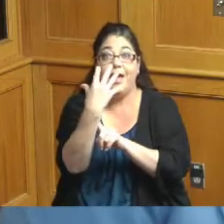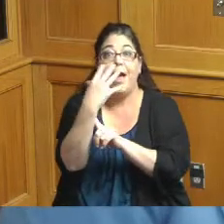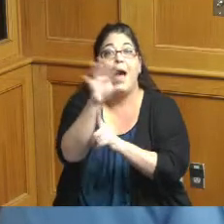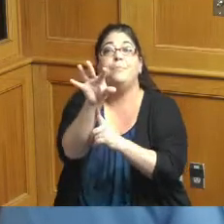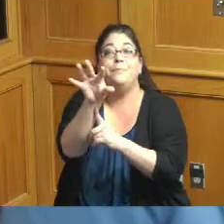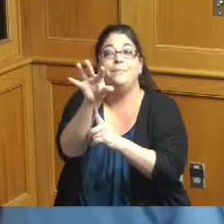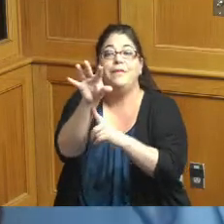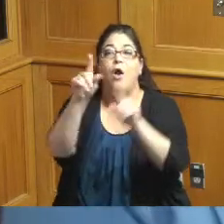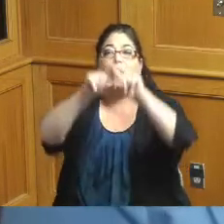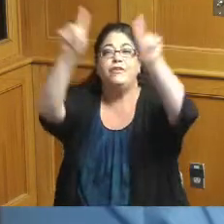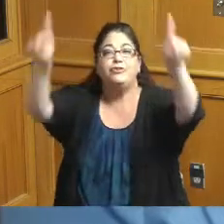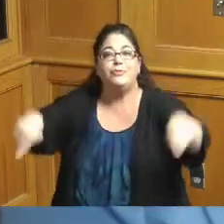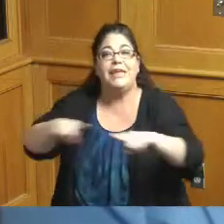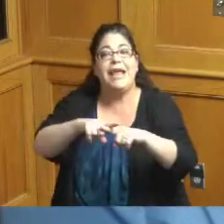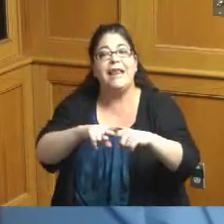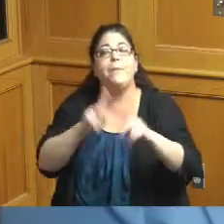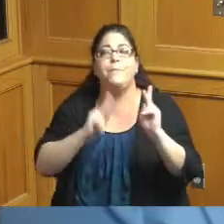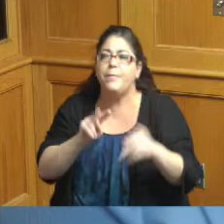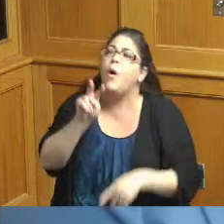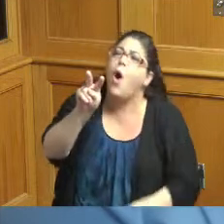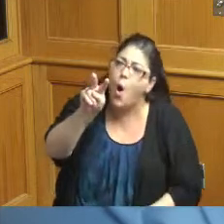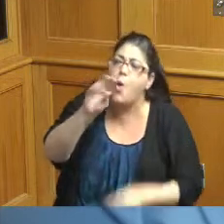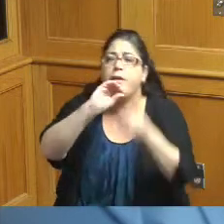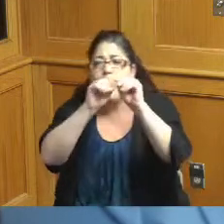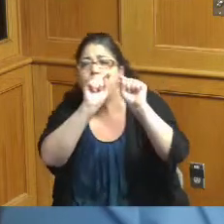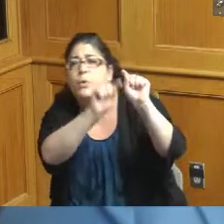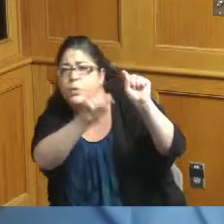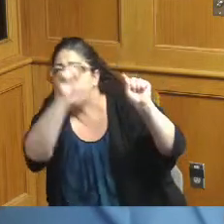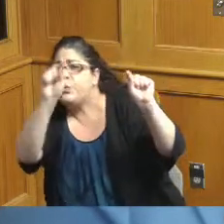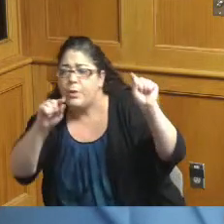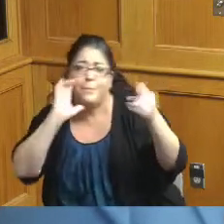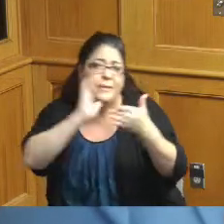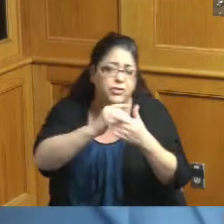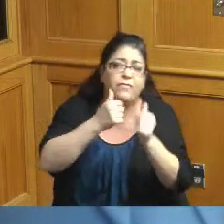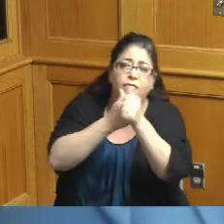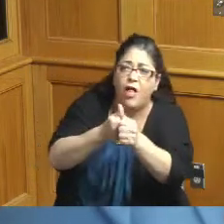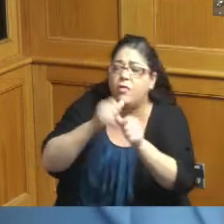the screen and the people can kind of follow along with what you're what you're saying so